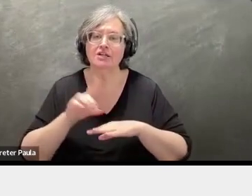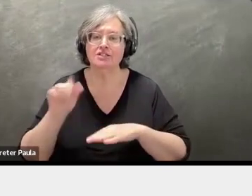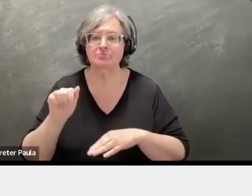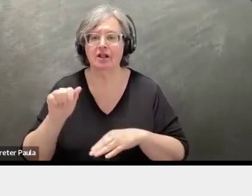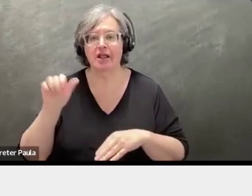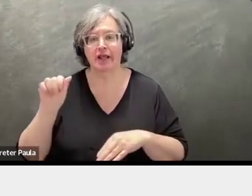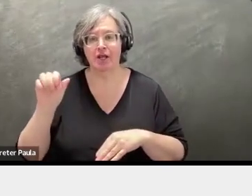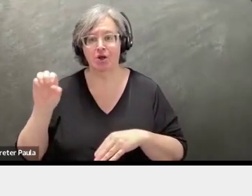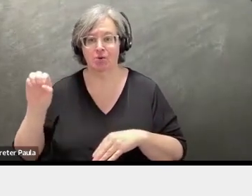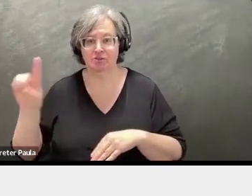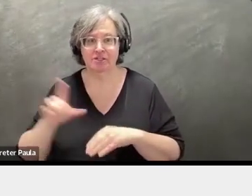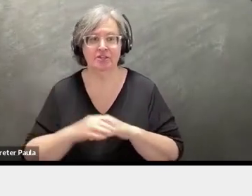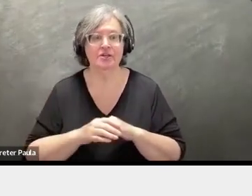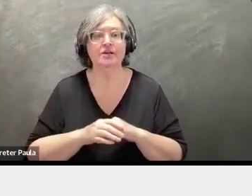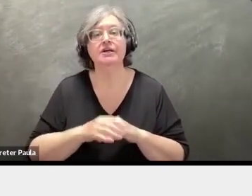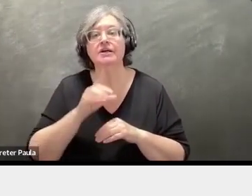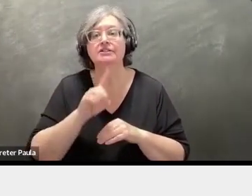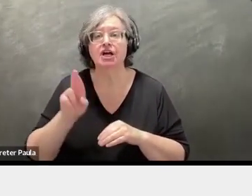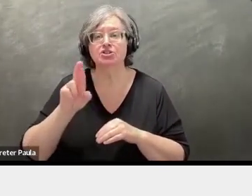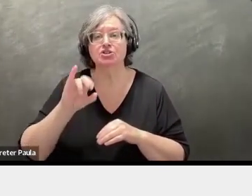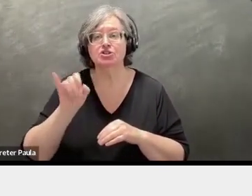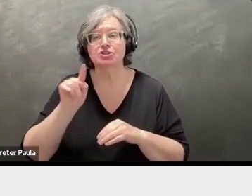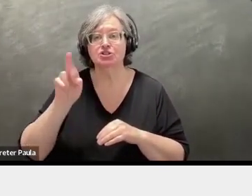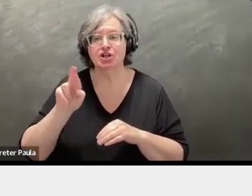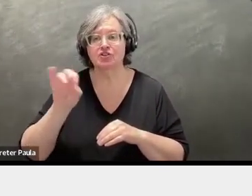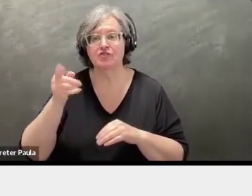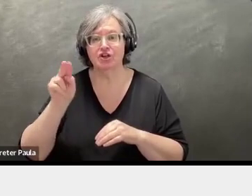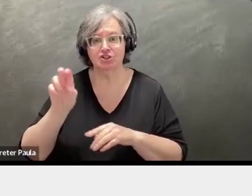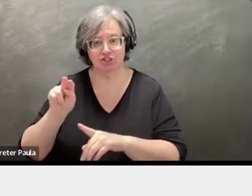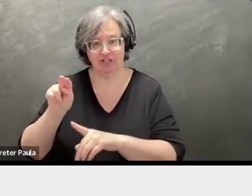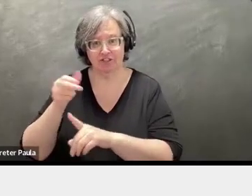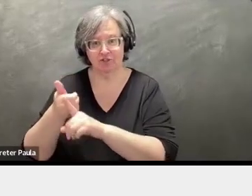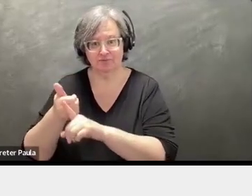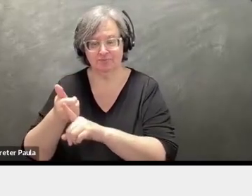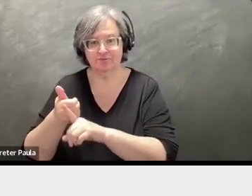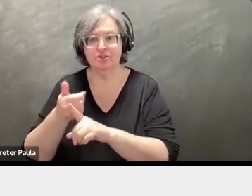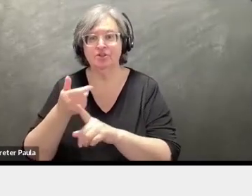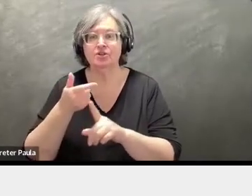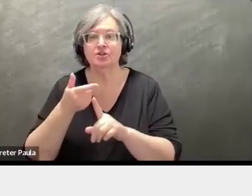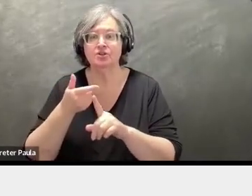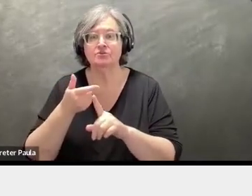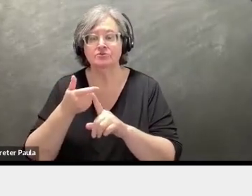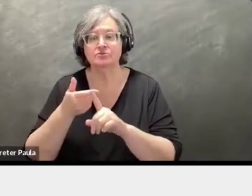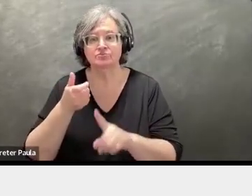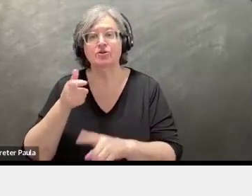Dr Jennifer Johnson is at the Administration on disabilities,